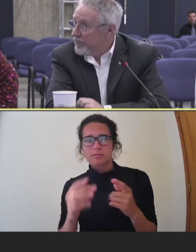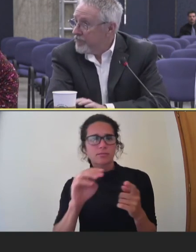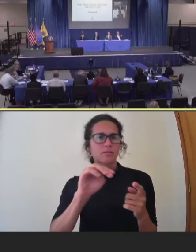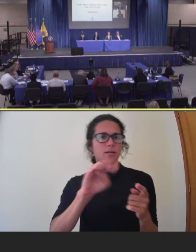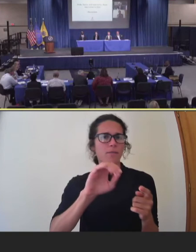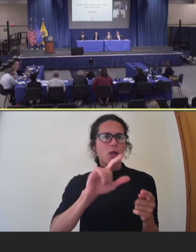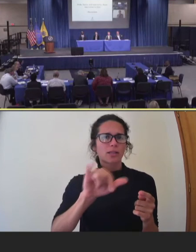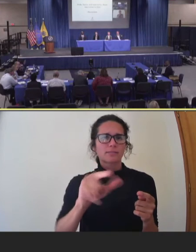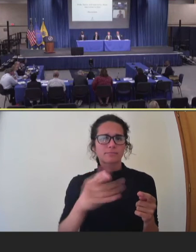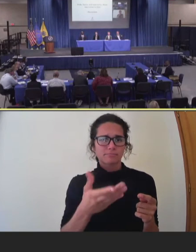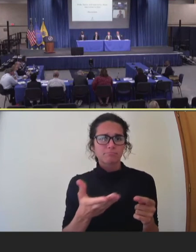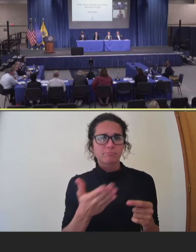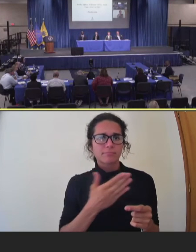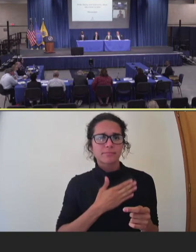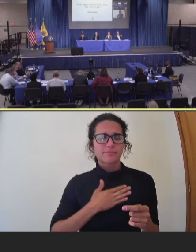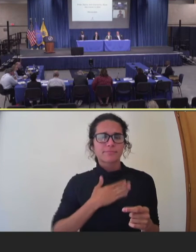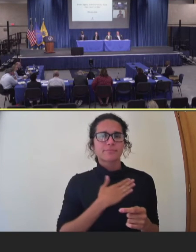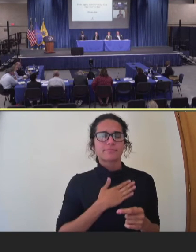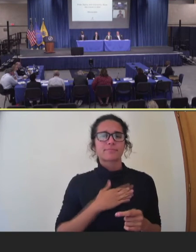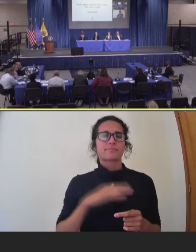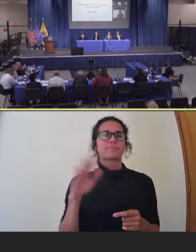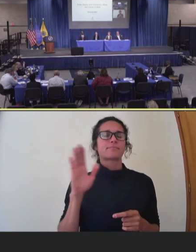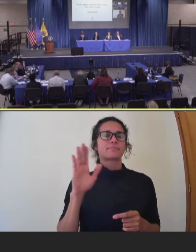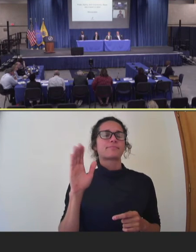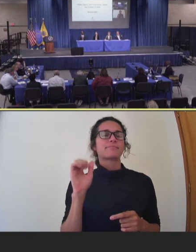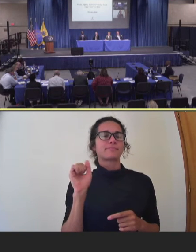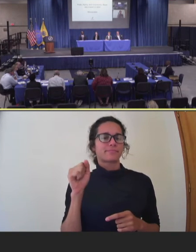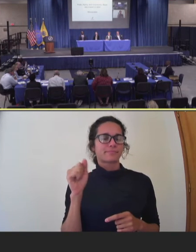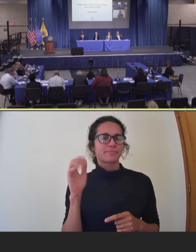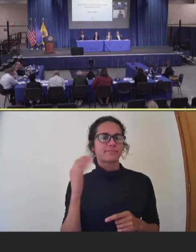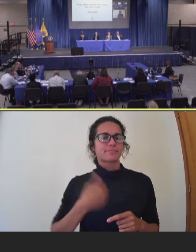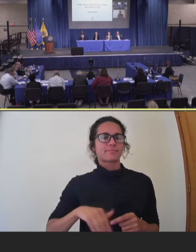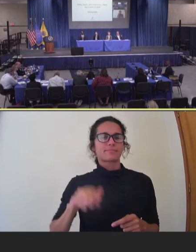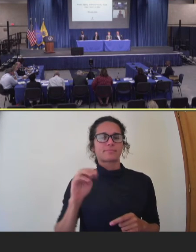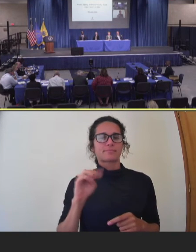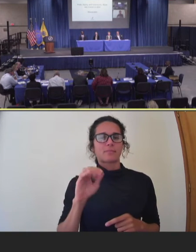Molly McBurney: Yeah. And Dr. Mcquiston kind of touched on this, but with commercialization of